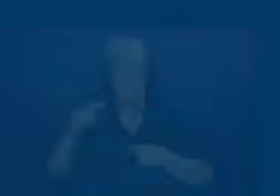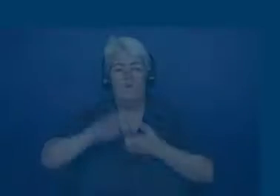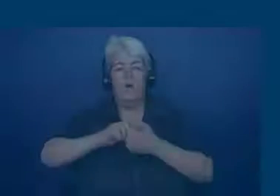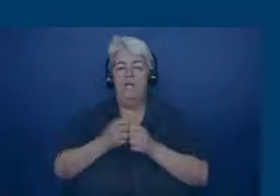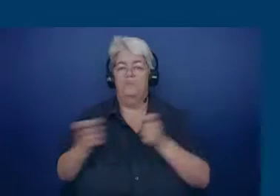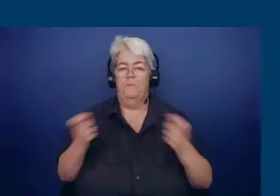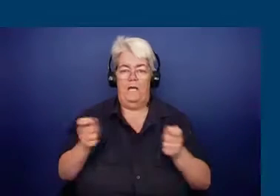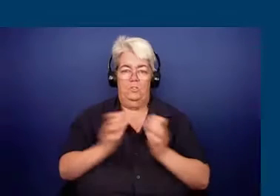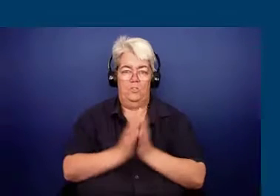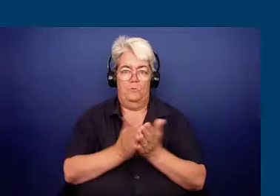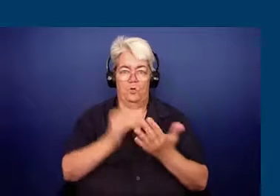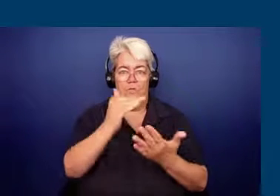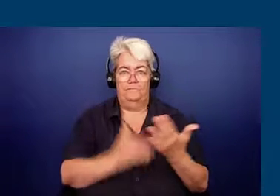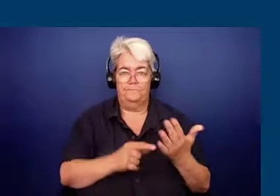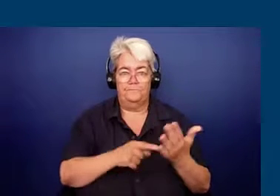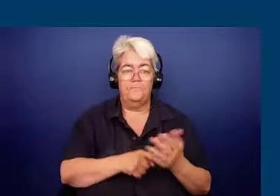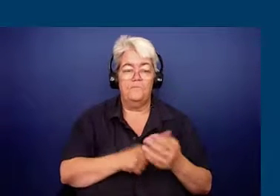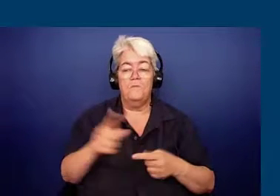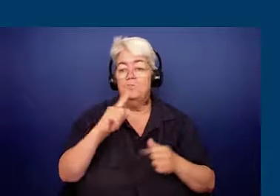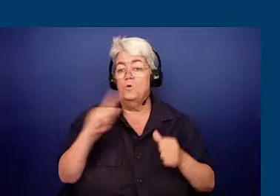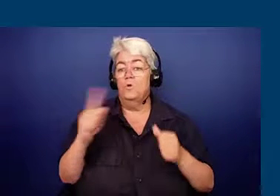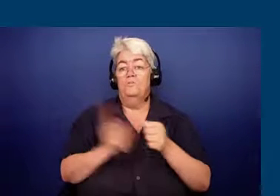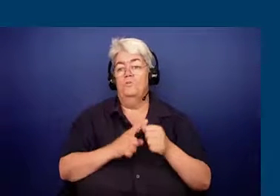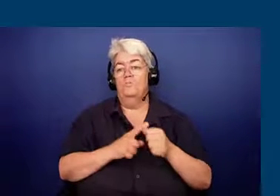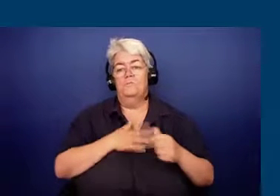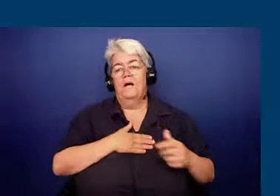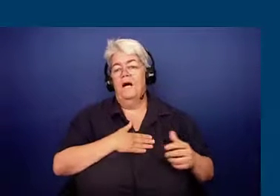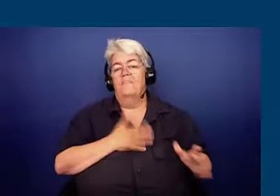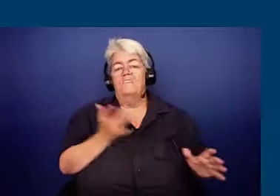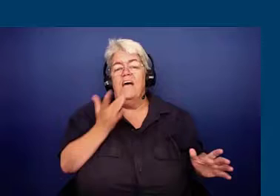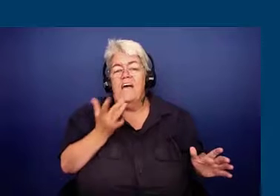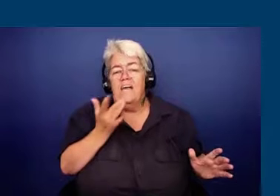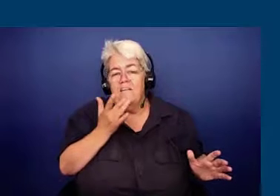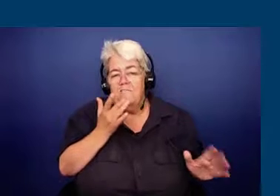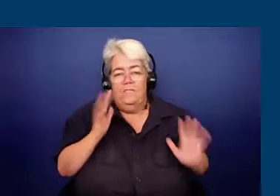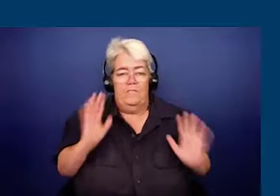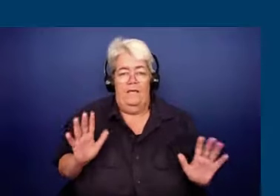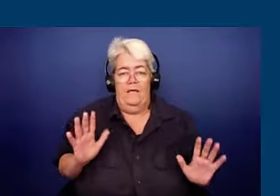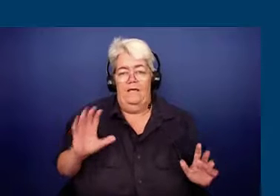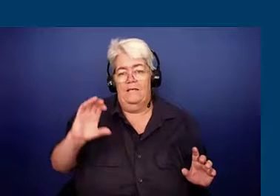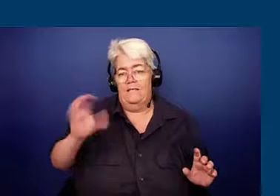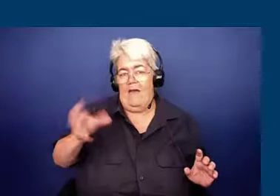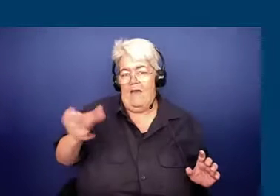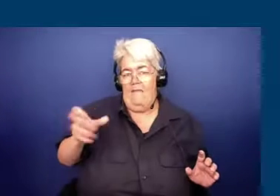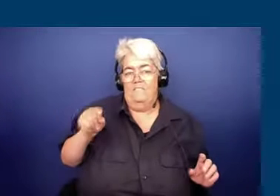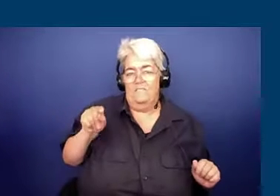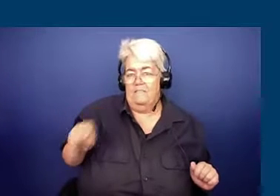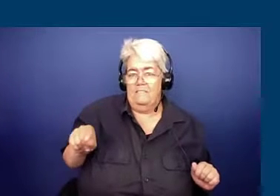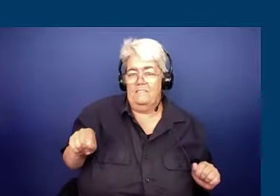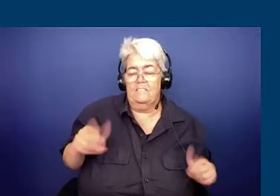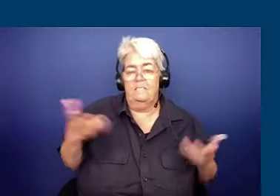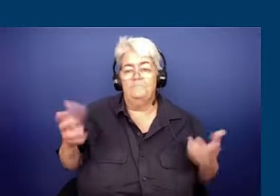Beginning with my favorite tip about Canvas, it's the way that Canvas tools are integrated, the way